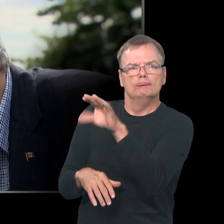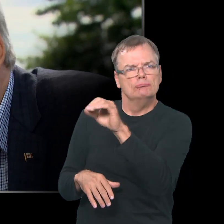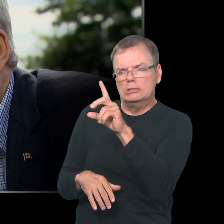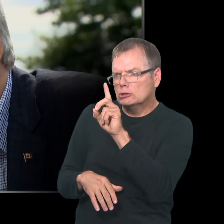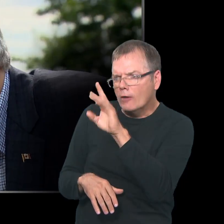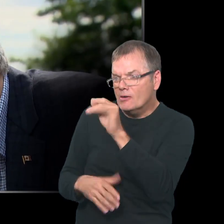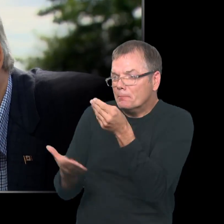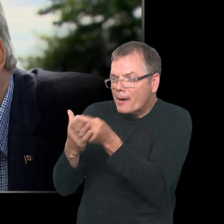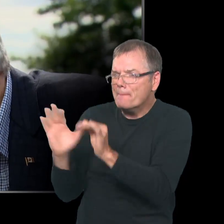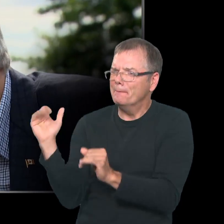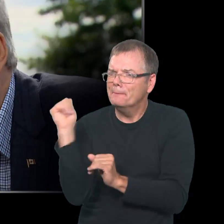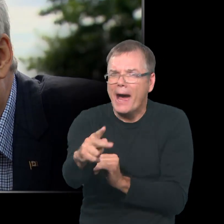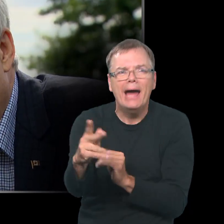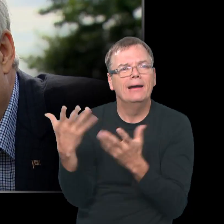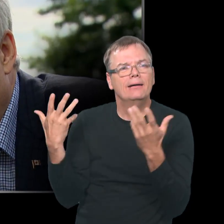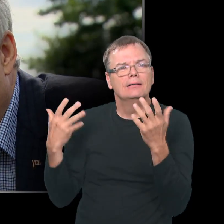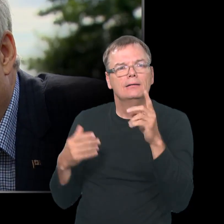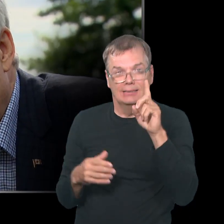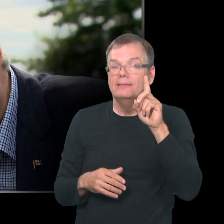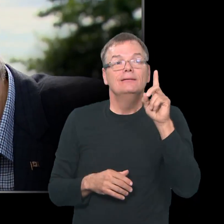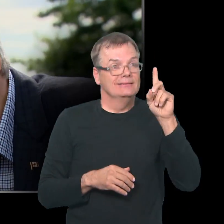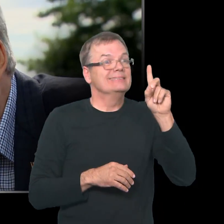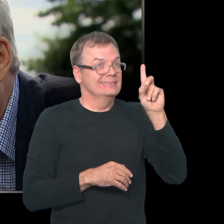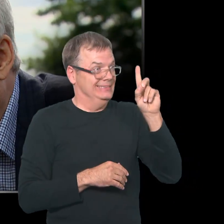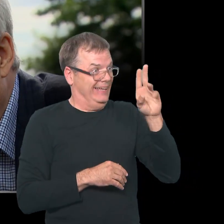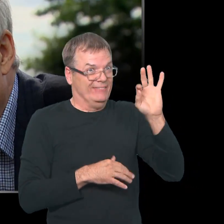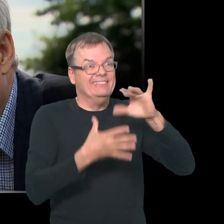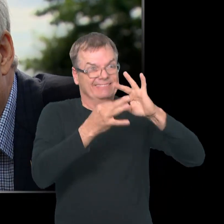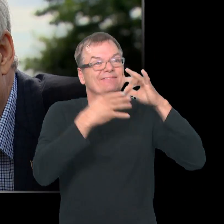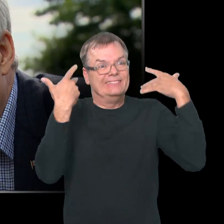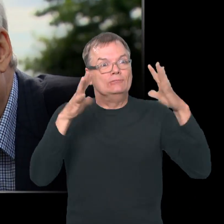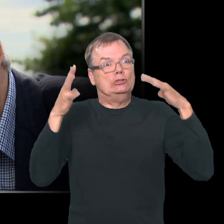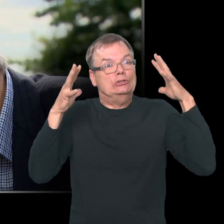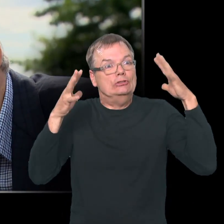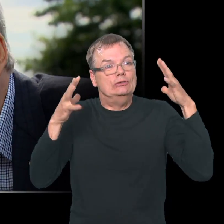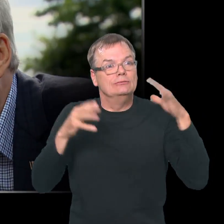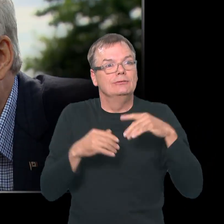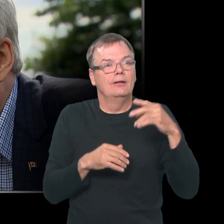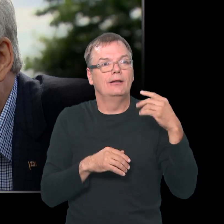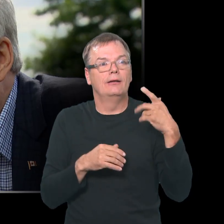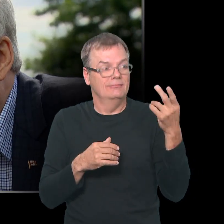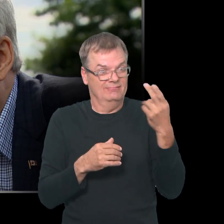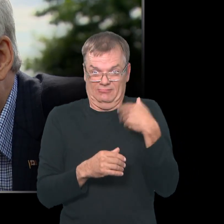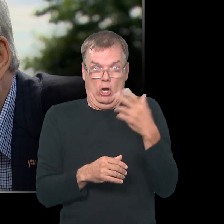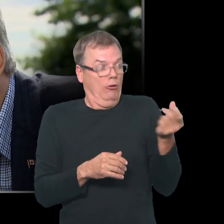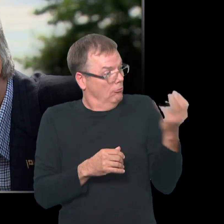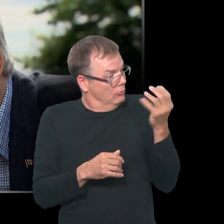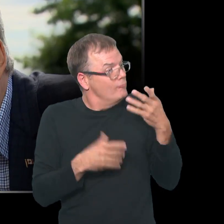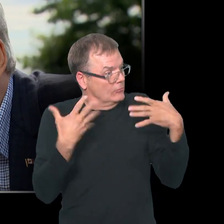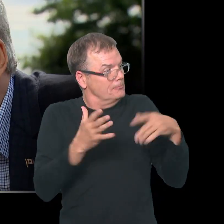Mr. Duffy himself has admitted I told him he should repay it. I told him I wasn't going to defend what he did and I thought he should repay the expenses.